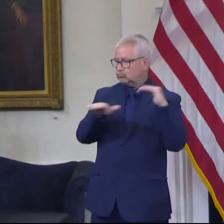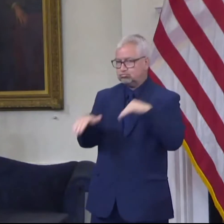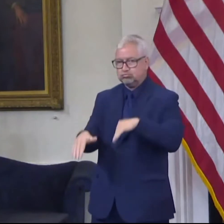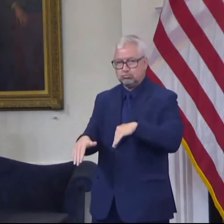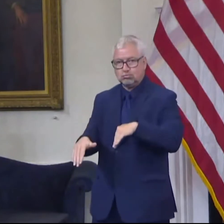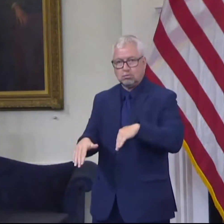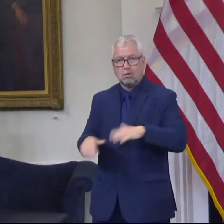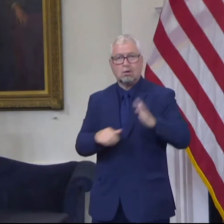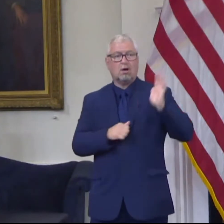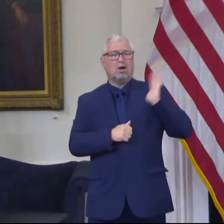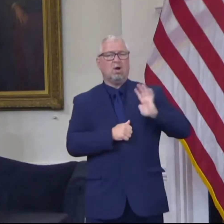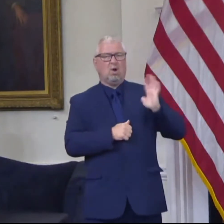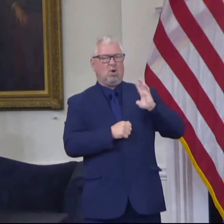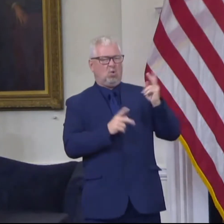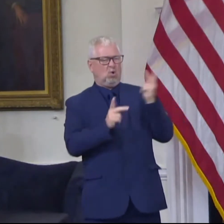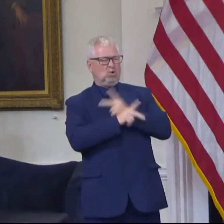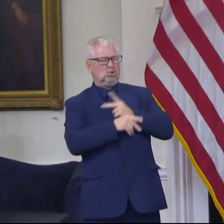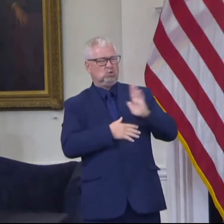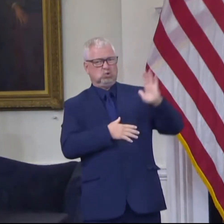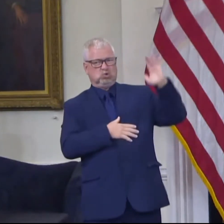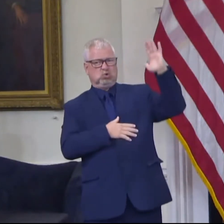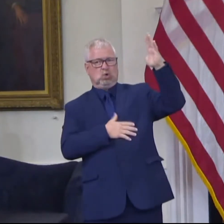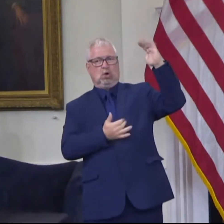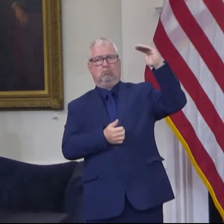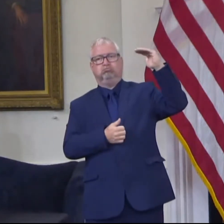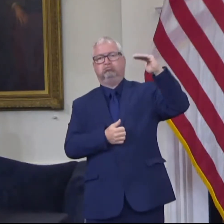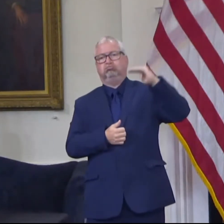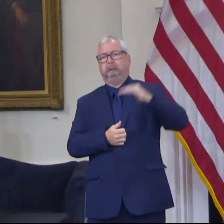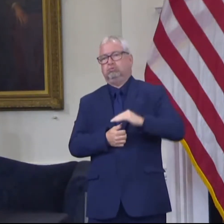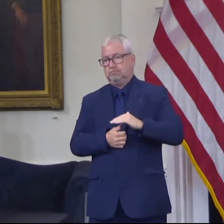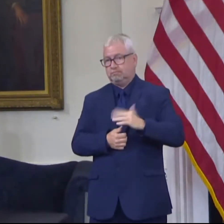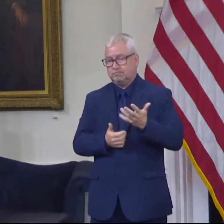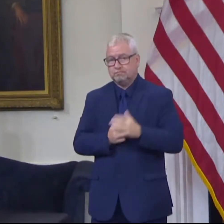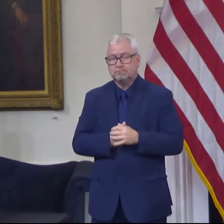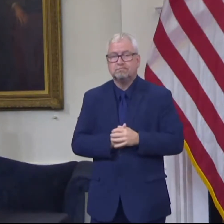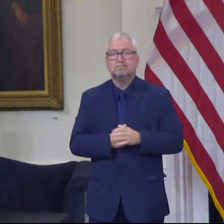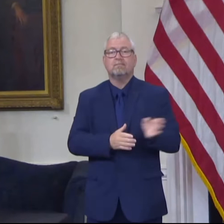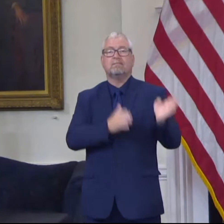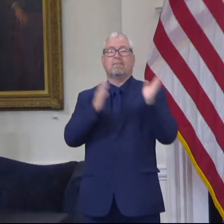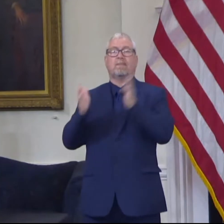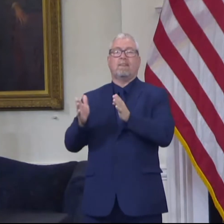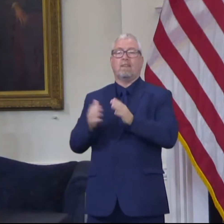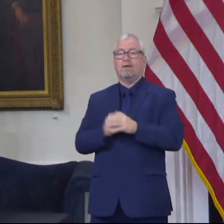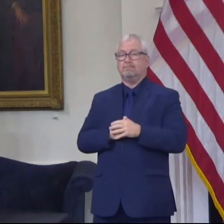Our positivity rate has declined by 37% over the last two months